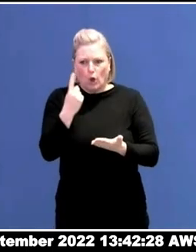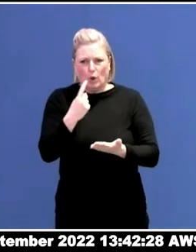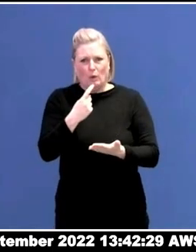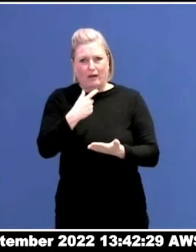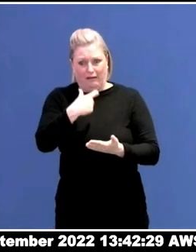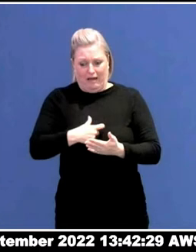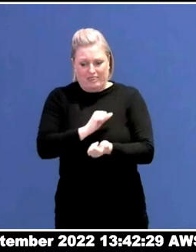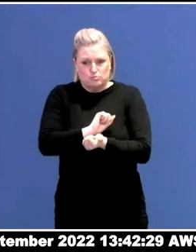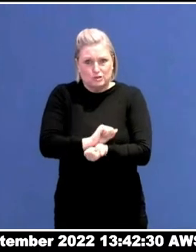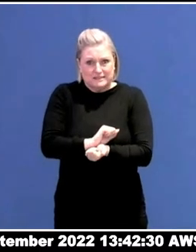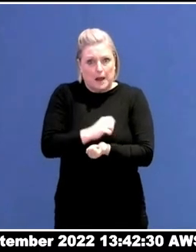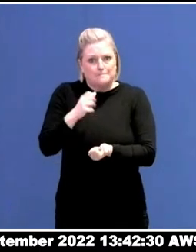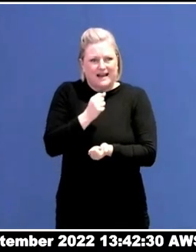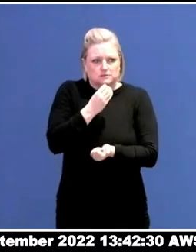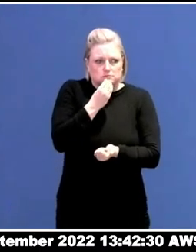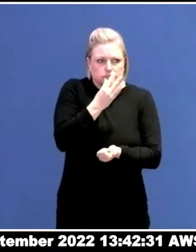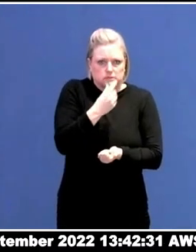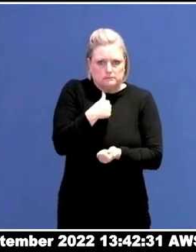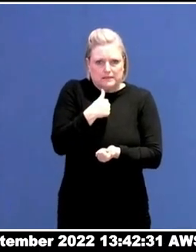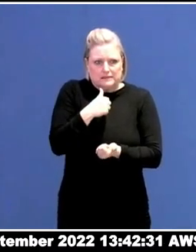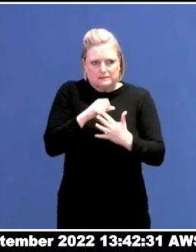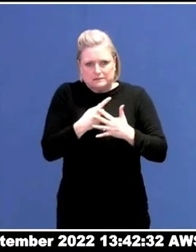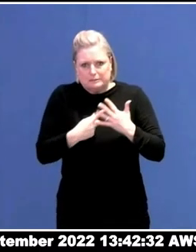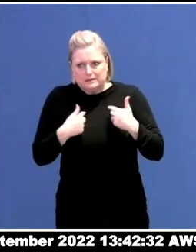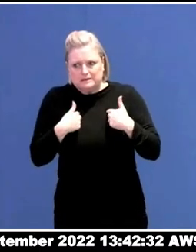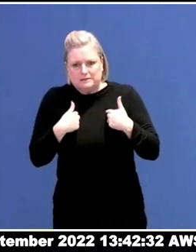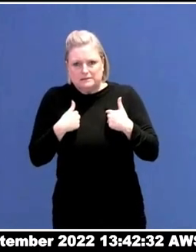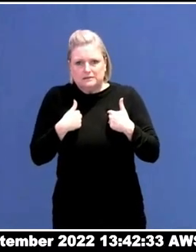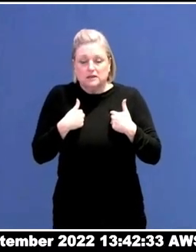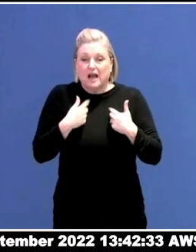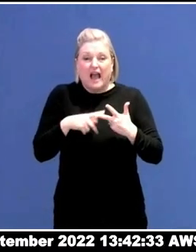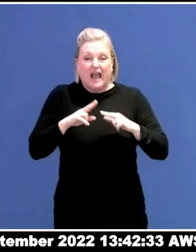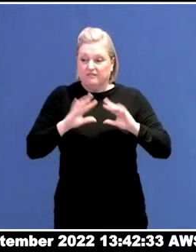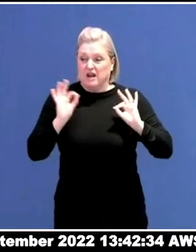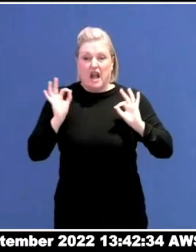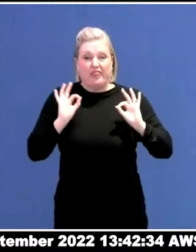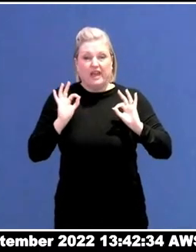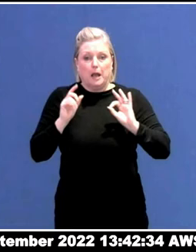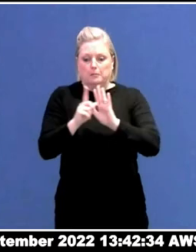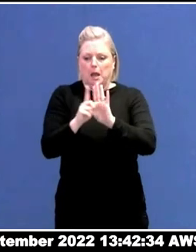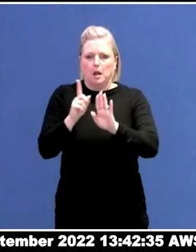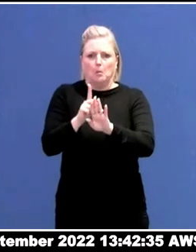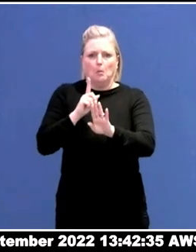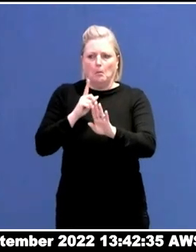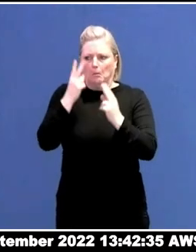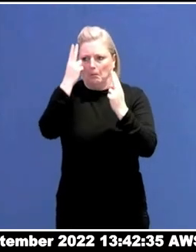having one, have never been diagnosed prior to entering prison or hesitate to even disclose it because of stigma.